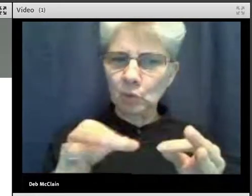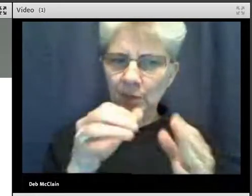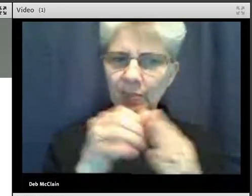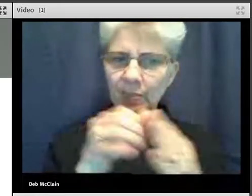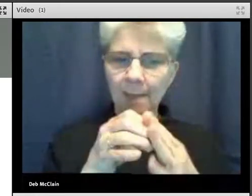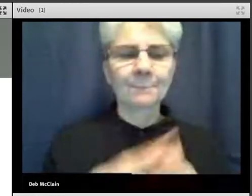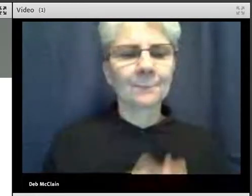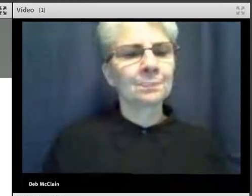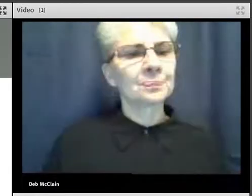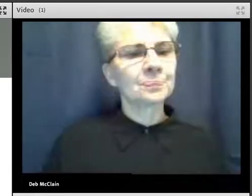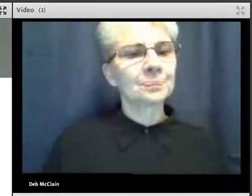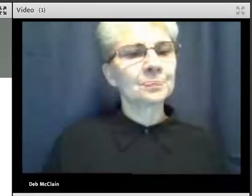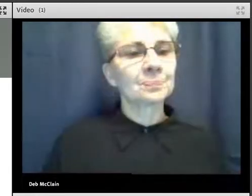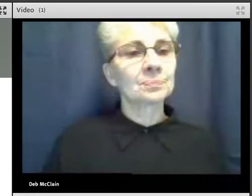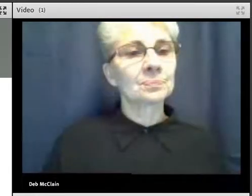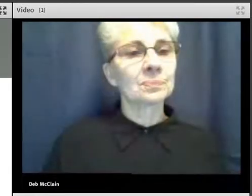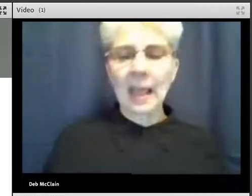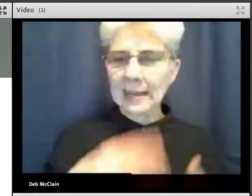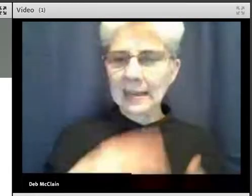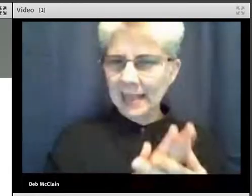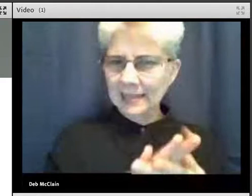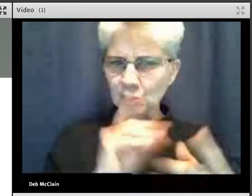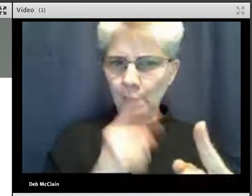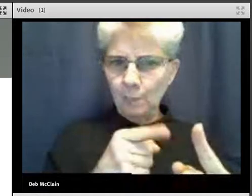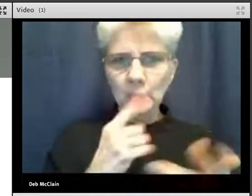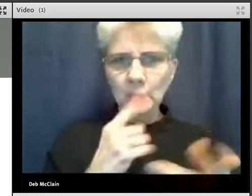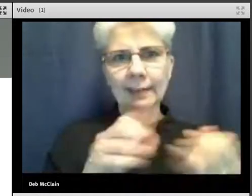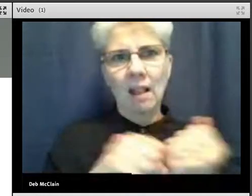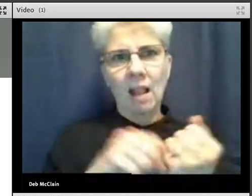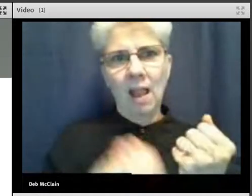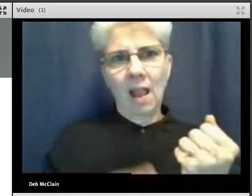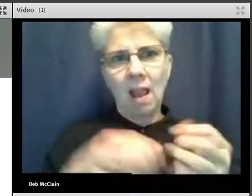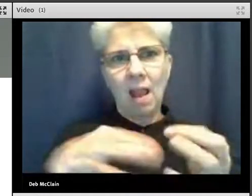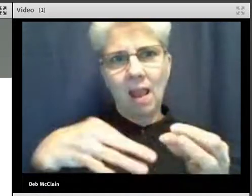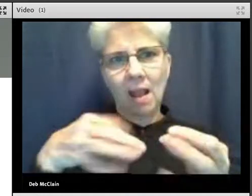And I think all of you had really good descriptions there, and nice and to the point